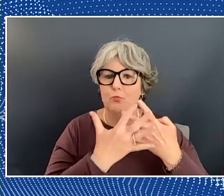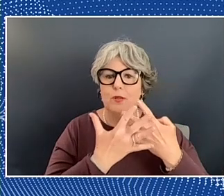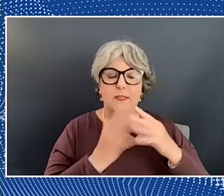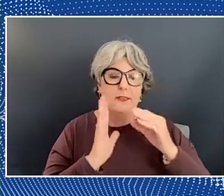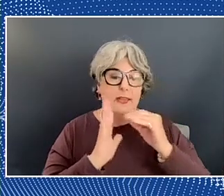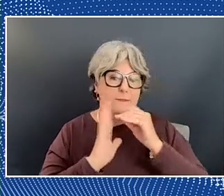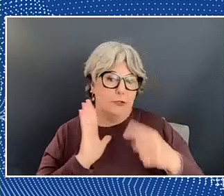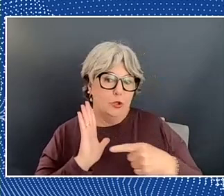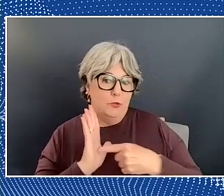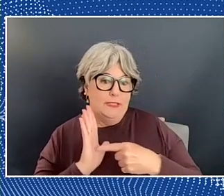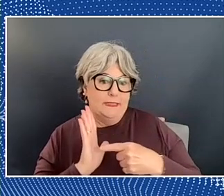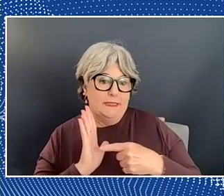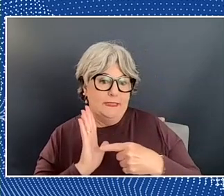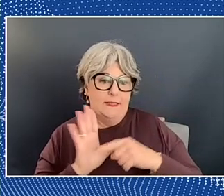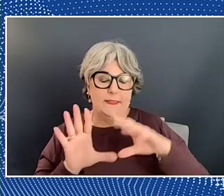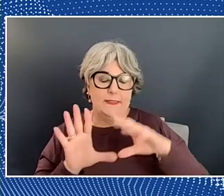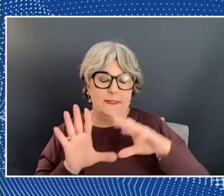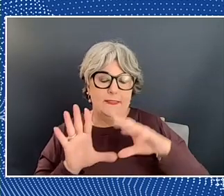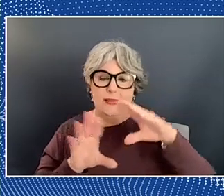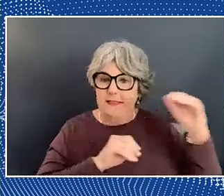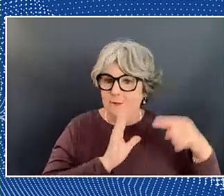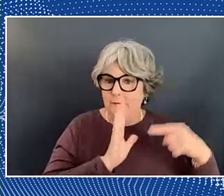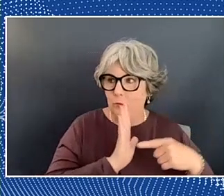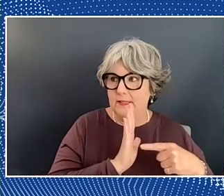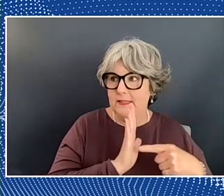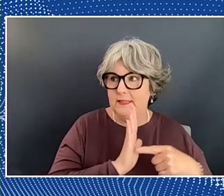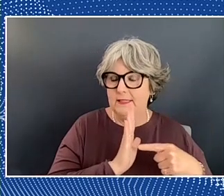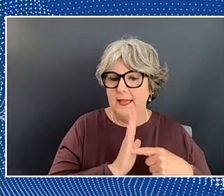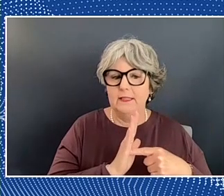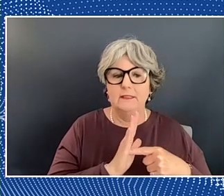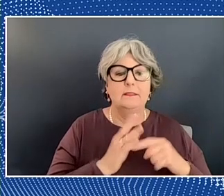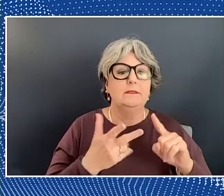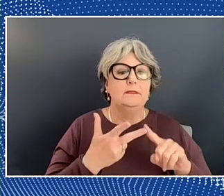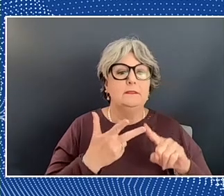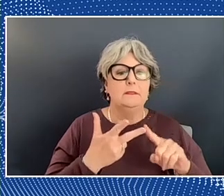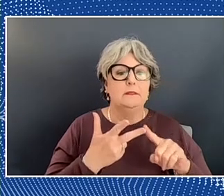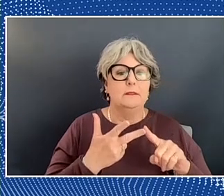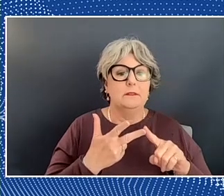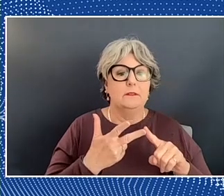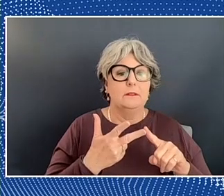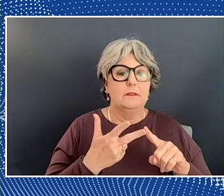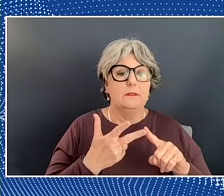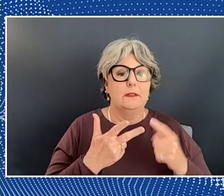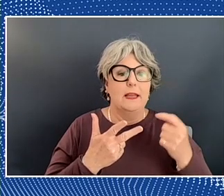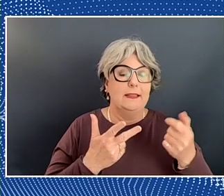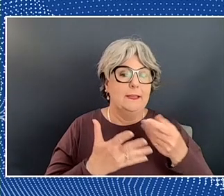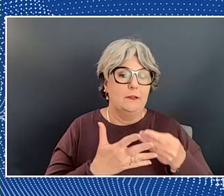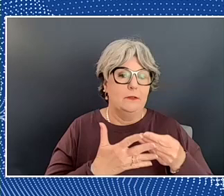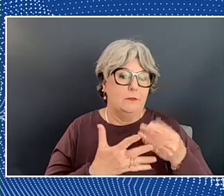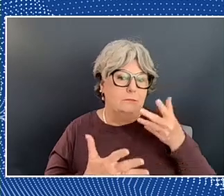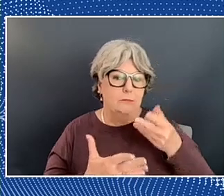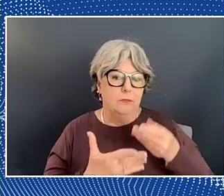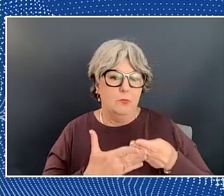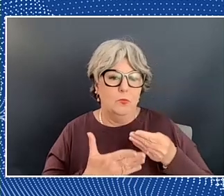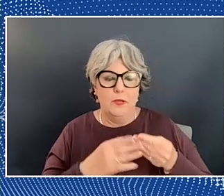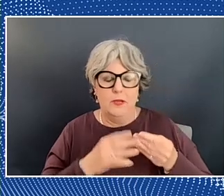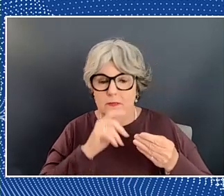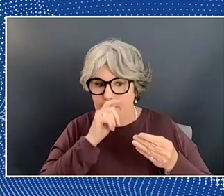also leave with debt, and also then with little, you know, wealth to- as they're trying to start anew, they're starting